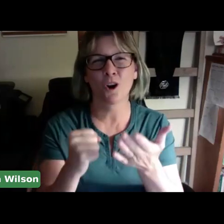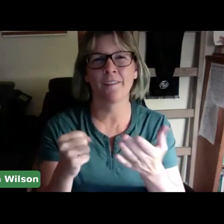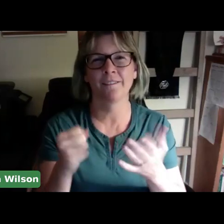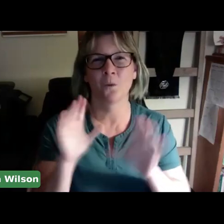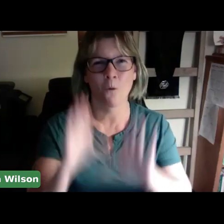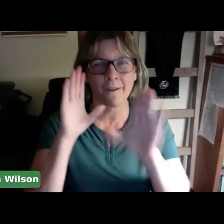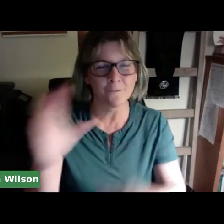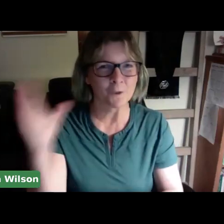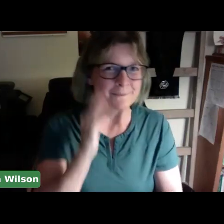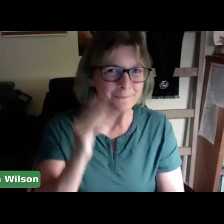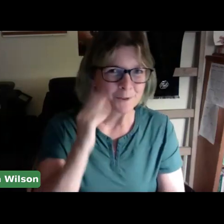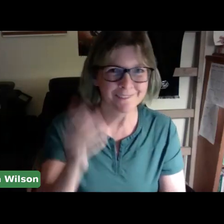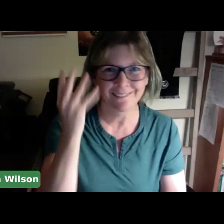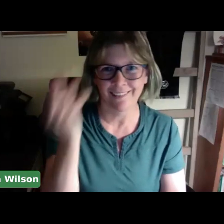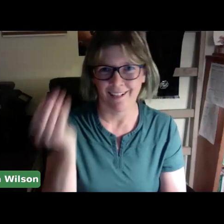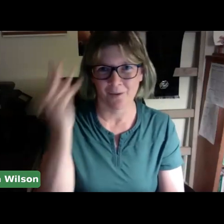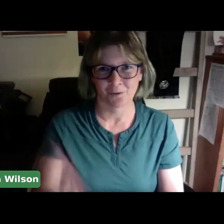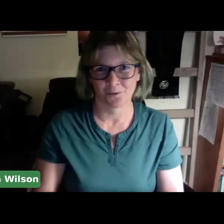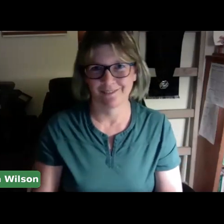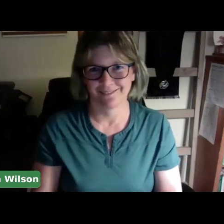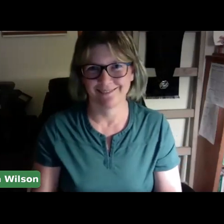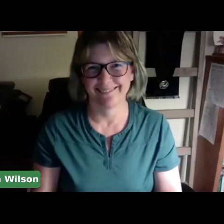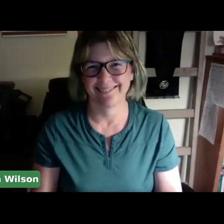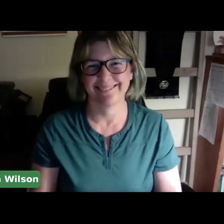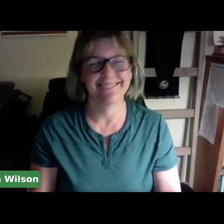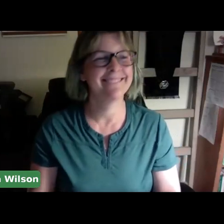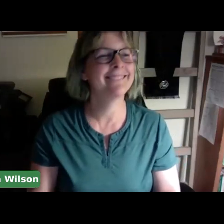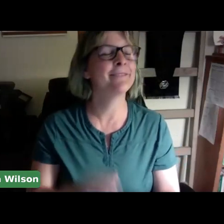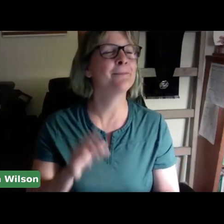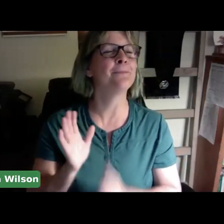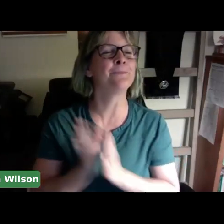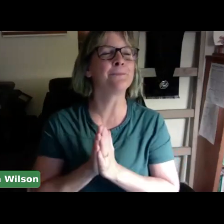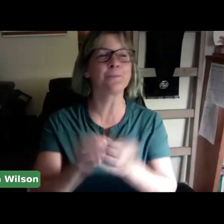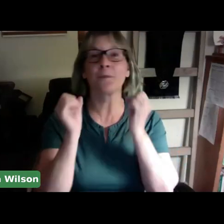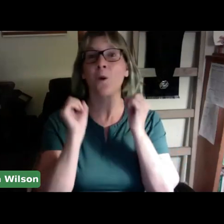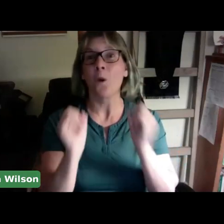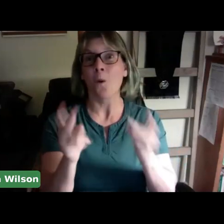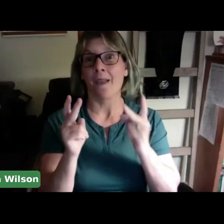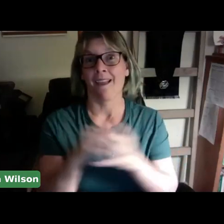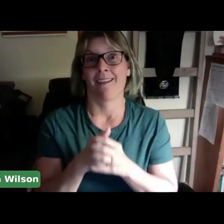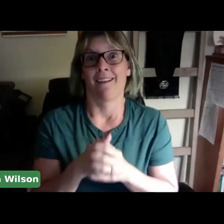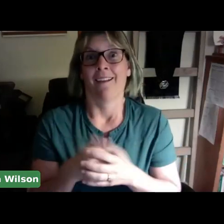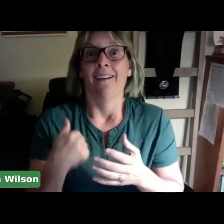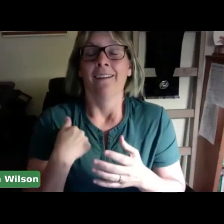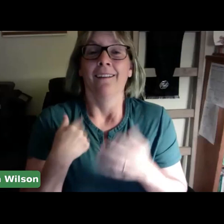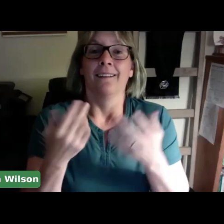So to start off. I really want everyone to have a fantastic experience being outdoors